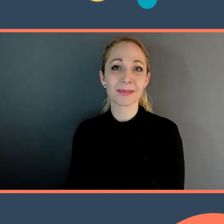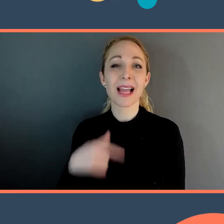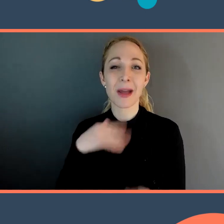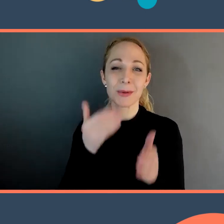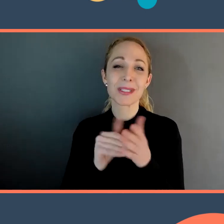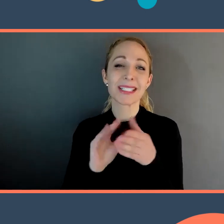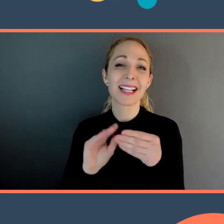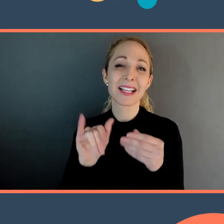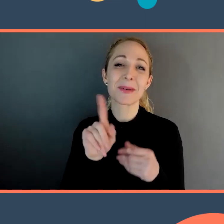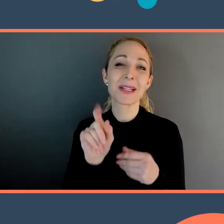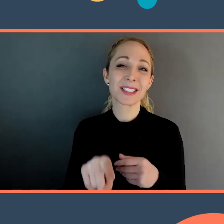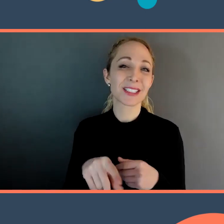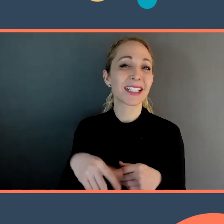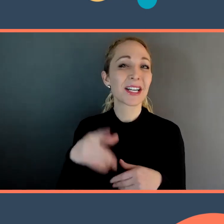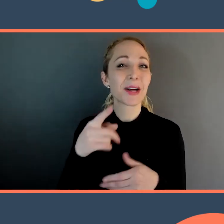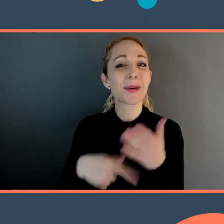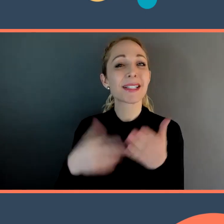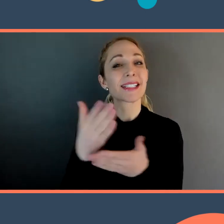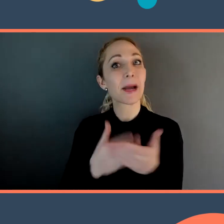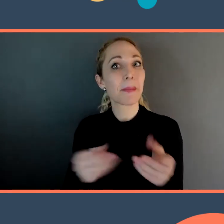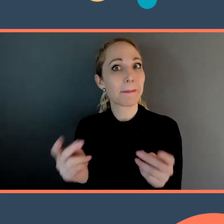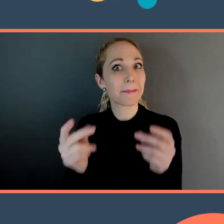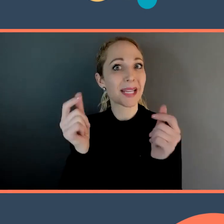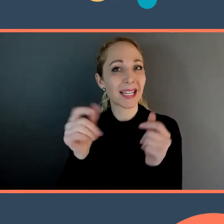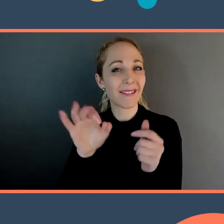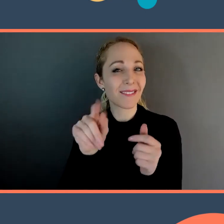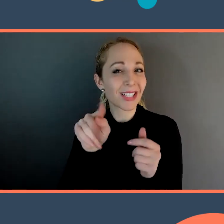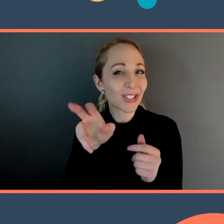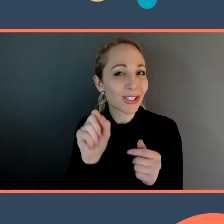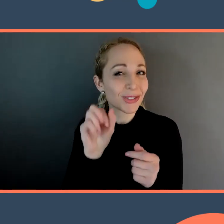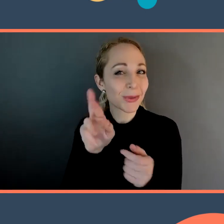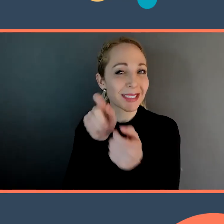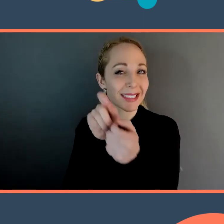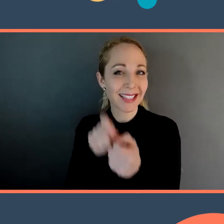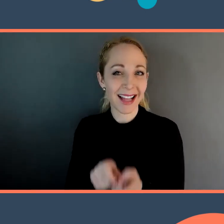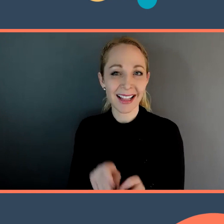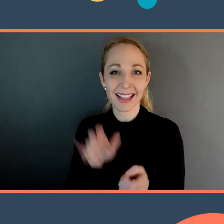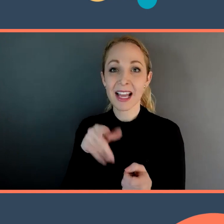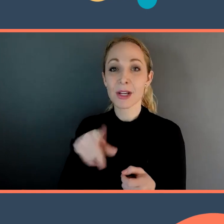RESTATE THE QUESTION. WHAT ARE SOME OF THE IMMEDIATE FEATURES OR DETAILS THAT